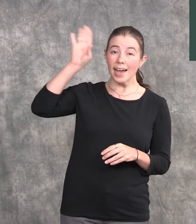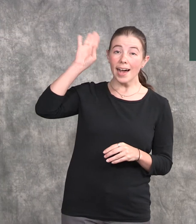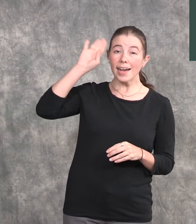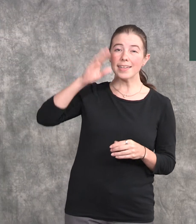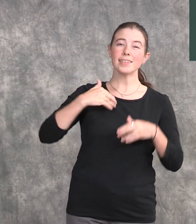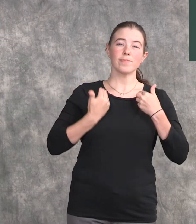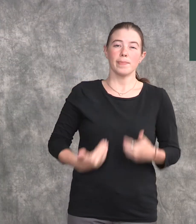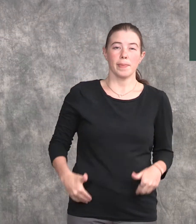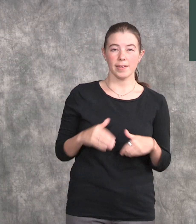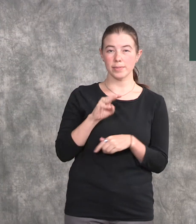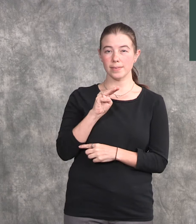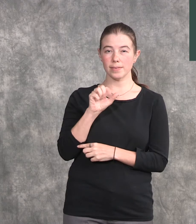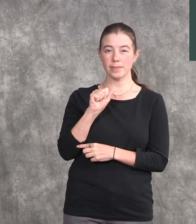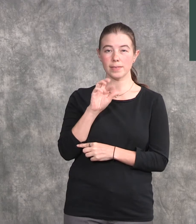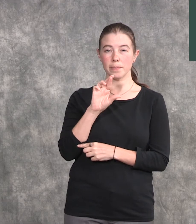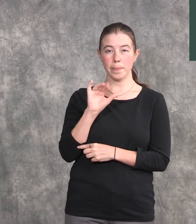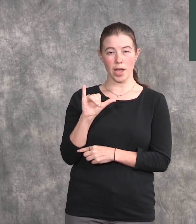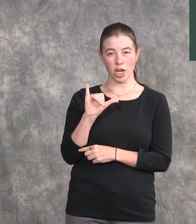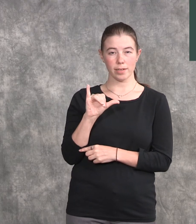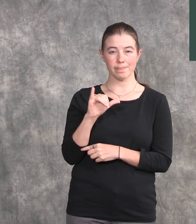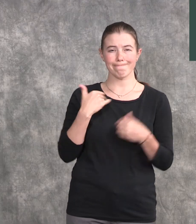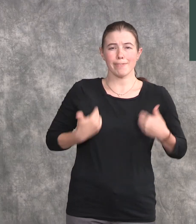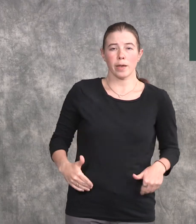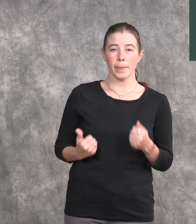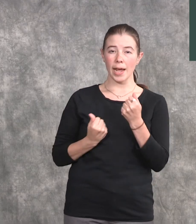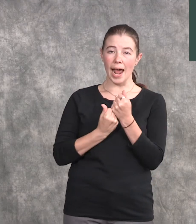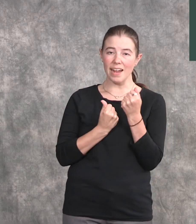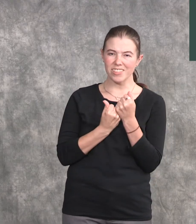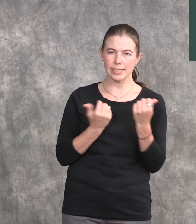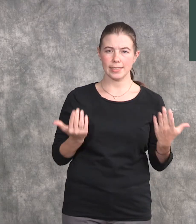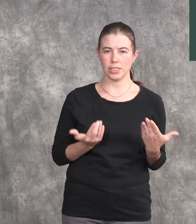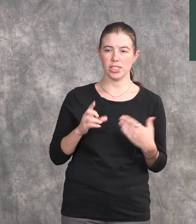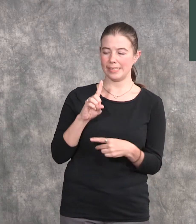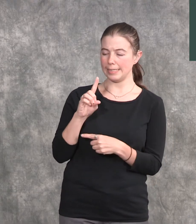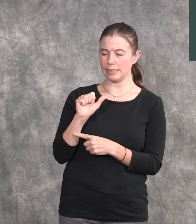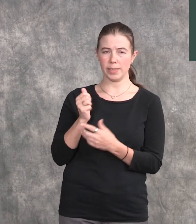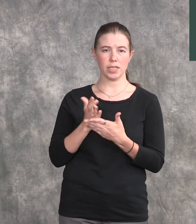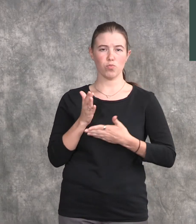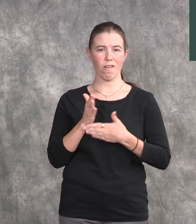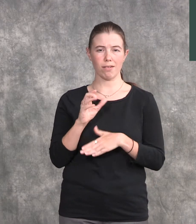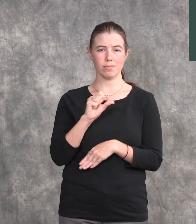Hello, my name is Mary. I'm an advocate here at Disability Rights South